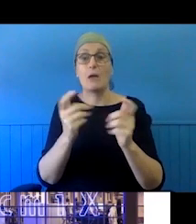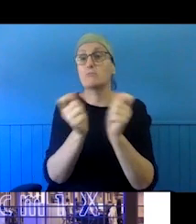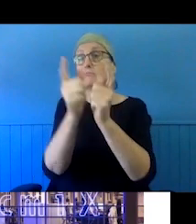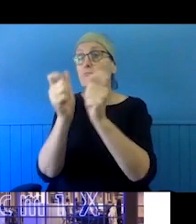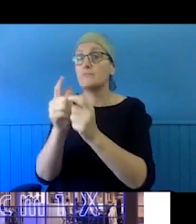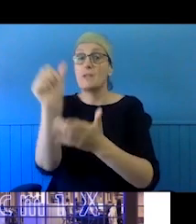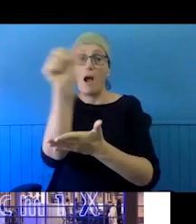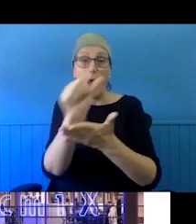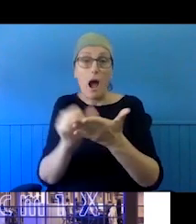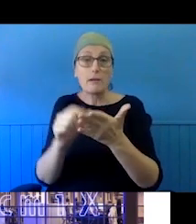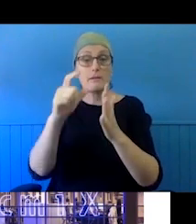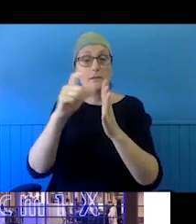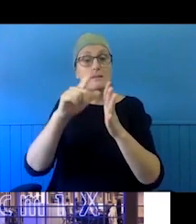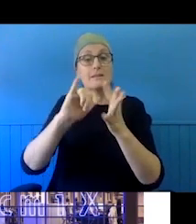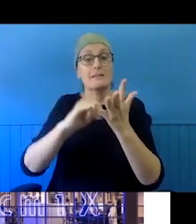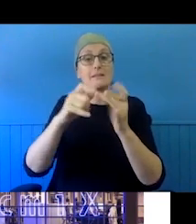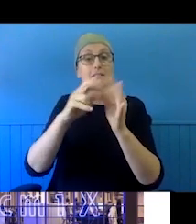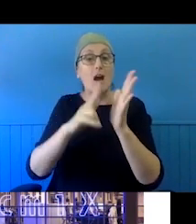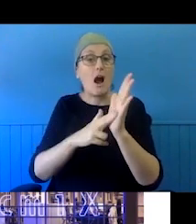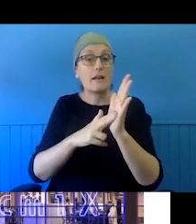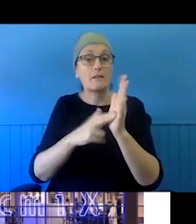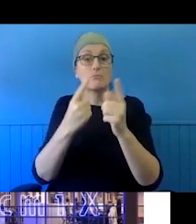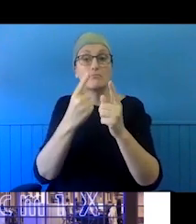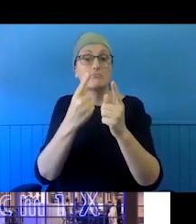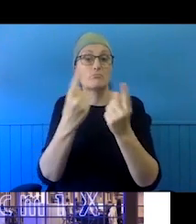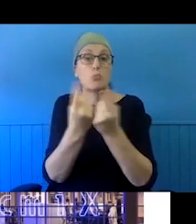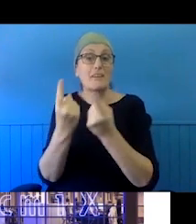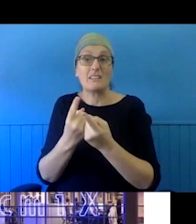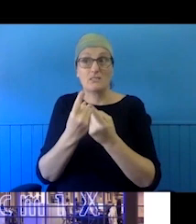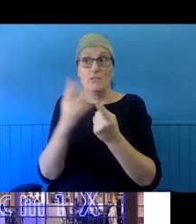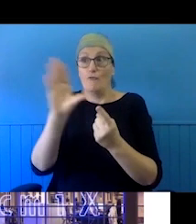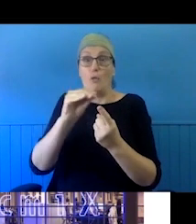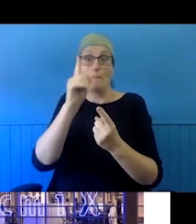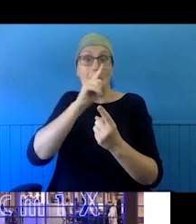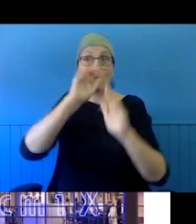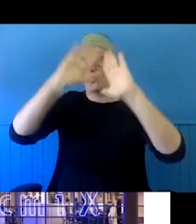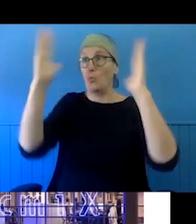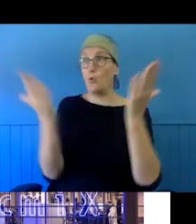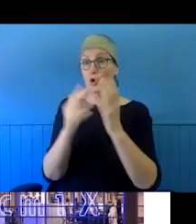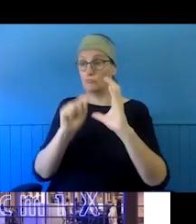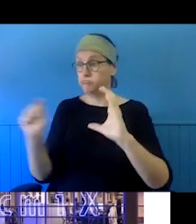globe. So it's not easy, but you can do this stuff. And that got me very